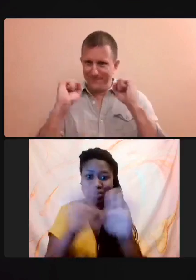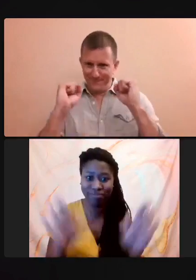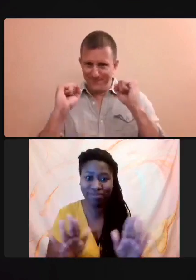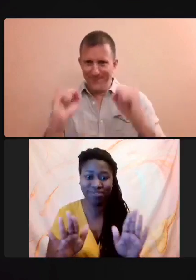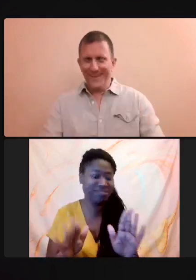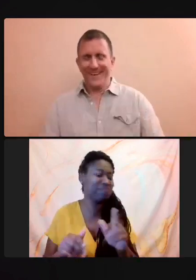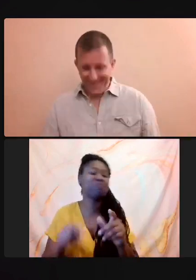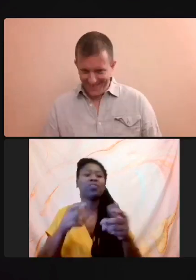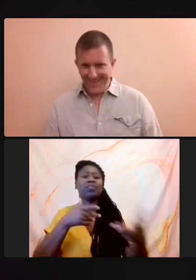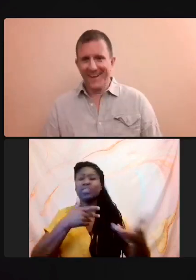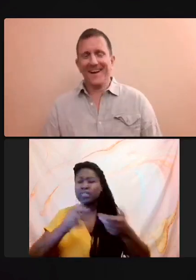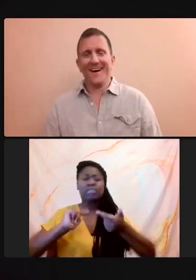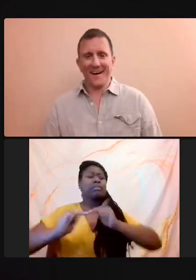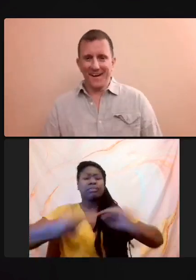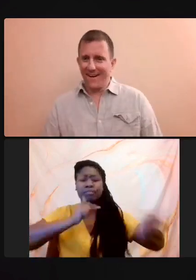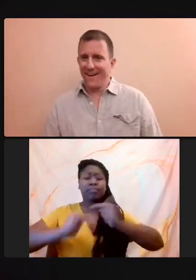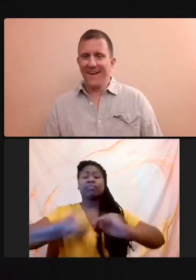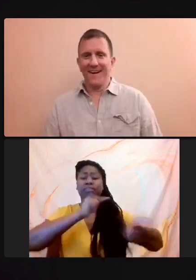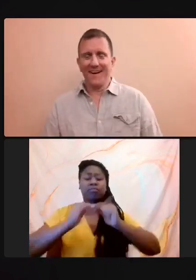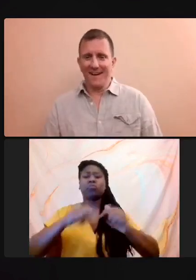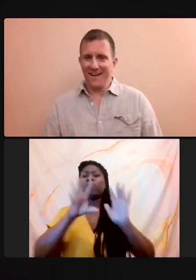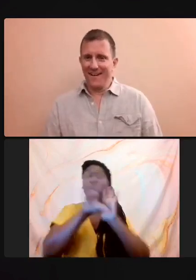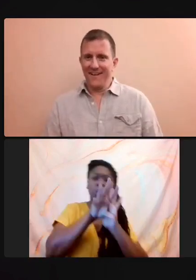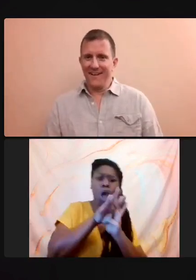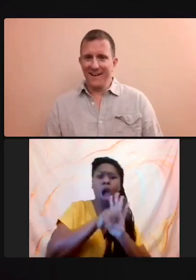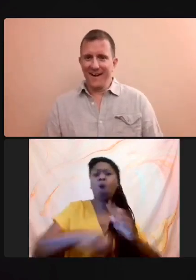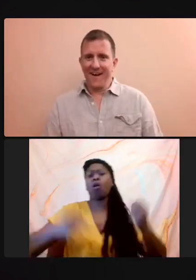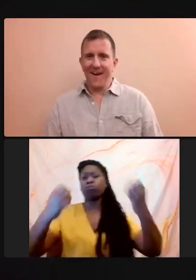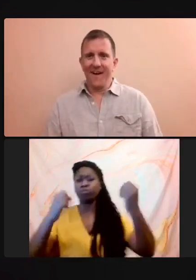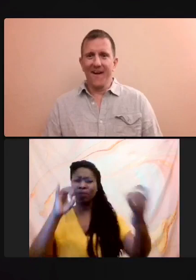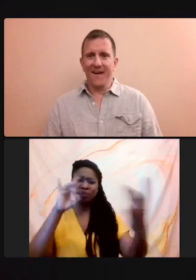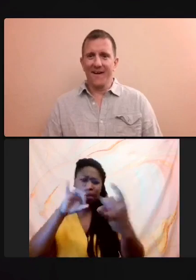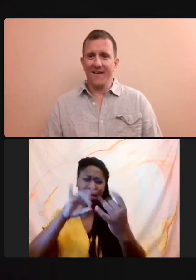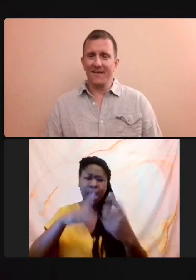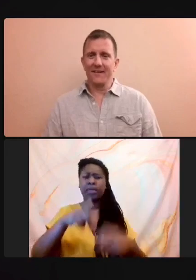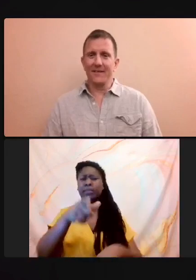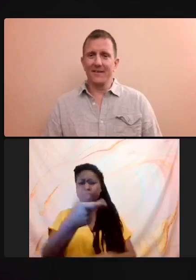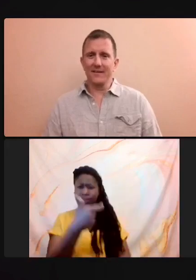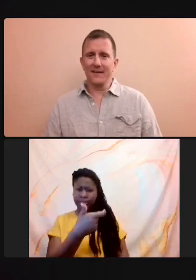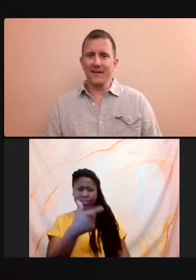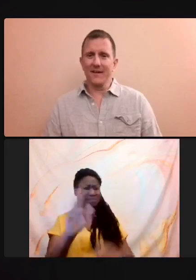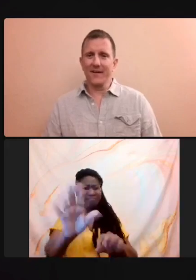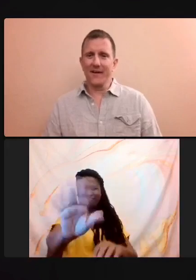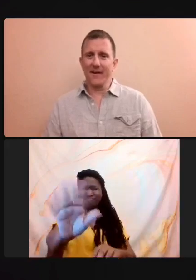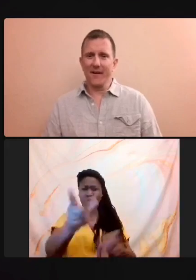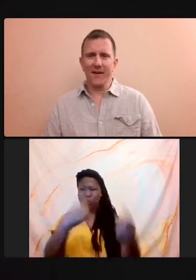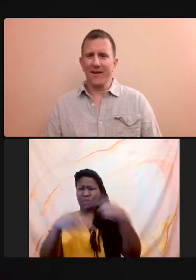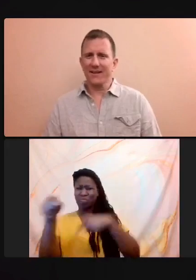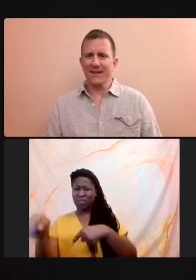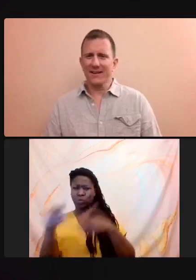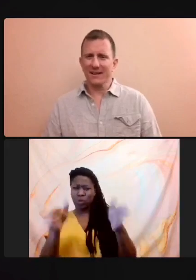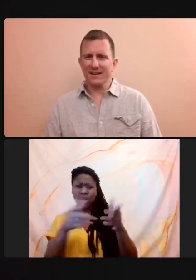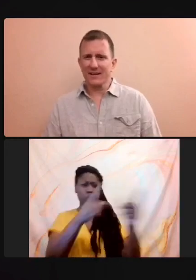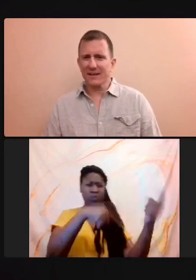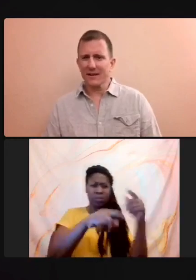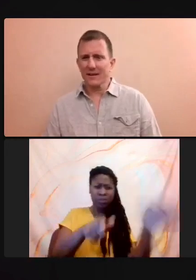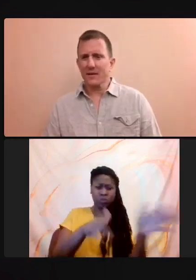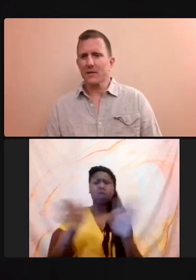And so just basically us working together, looking at videos, saying, hey, why do you sign it this way? Why do you sign it that way?